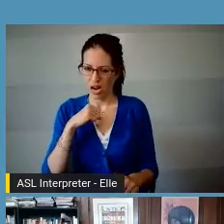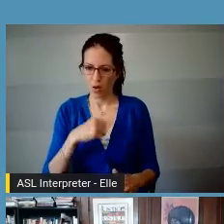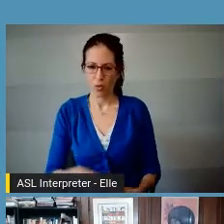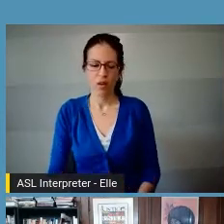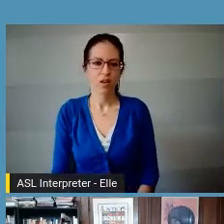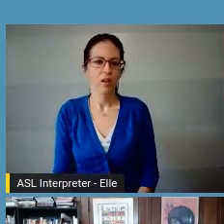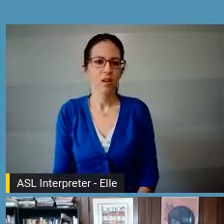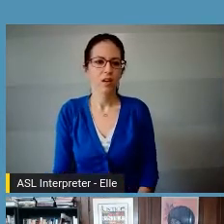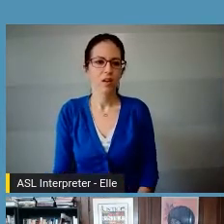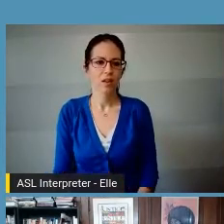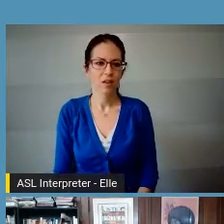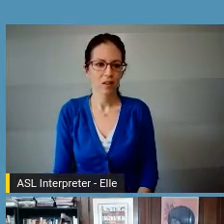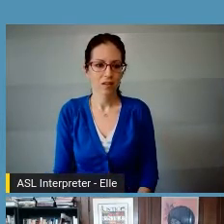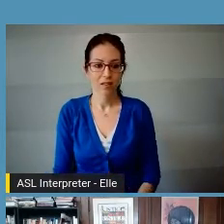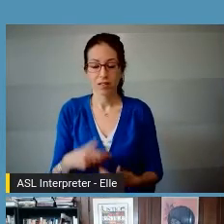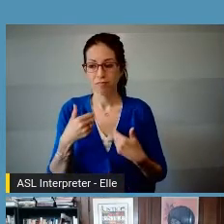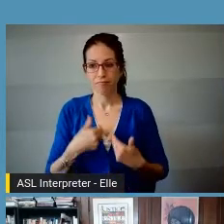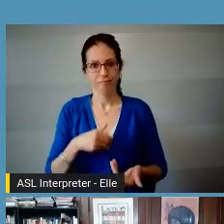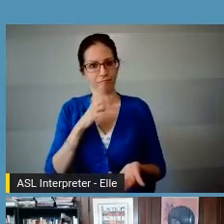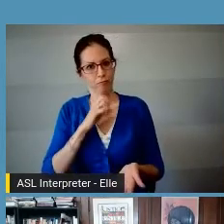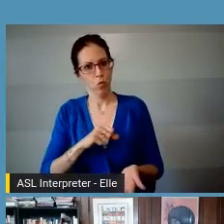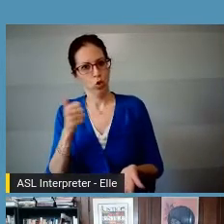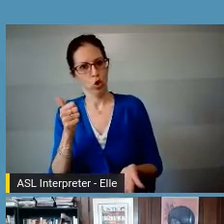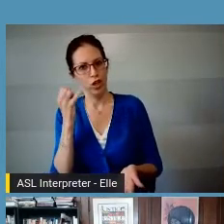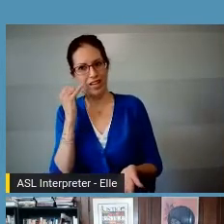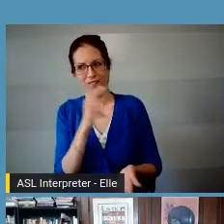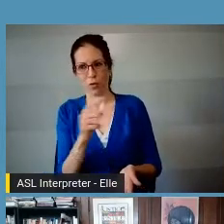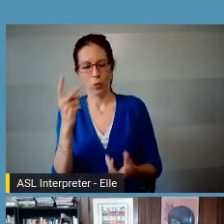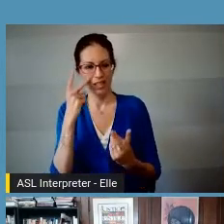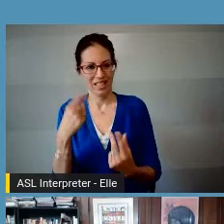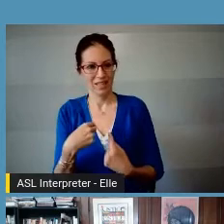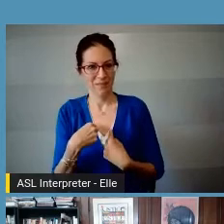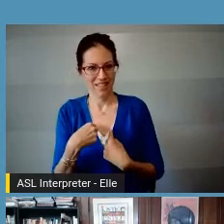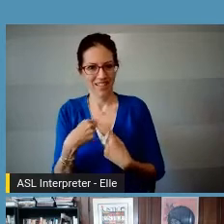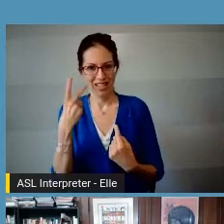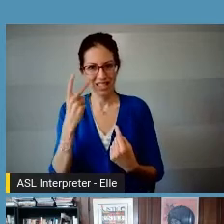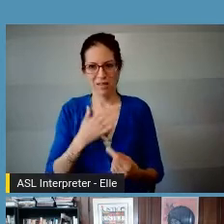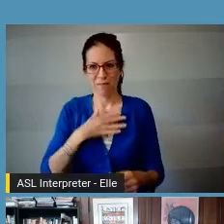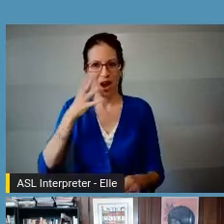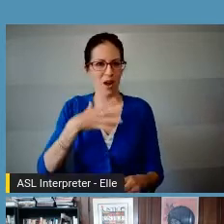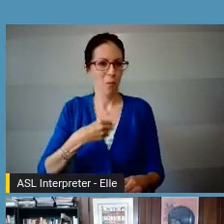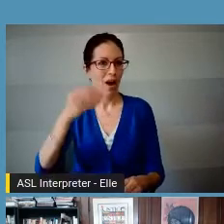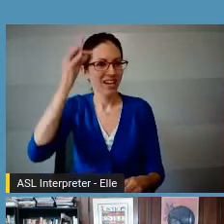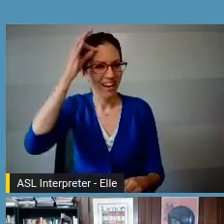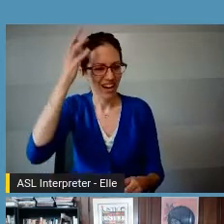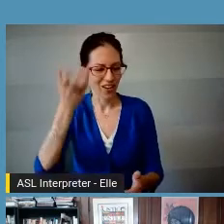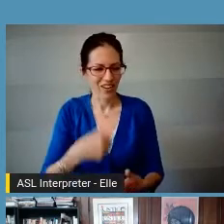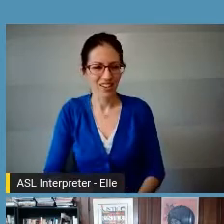I'm an elder those of you who see me can see my white hair. Probably my wrinkles, too.